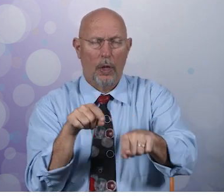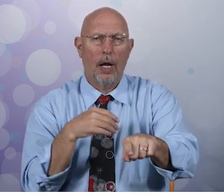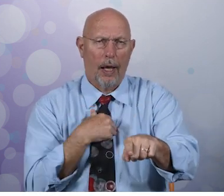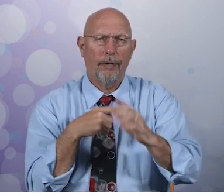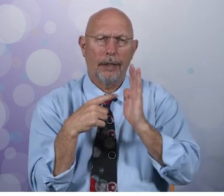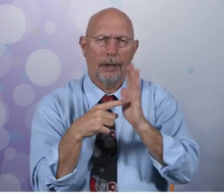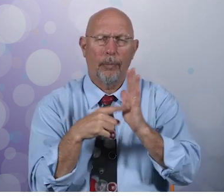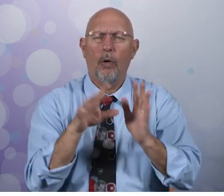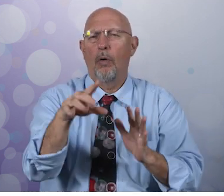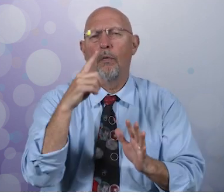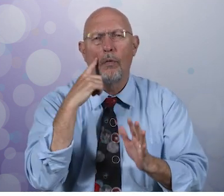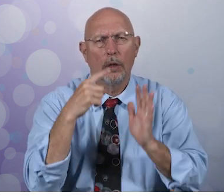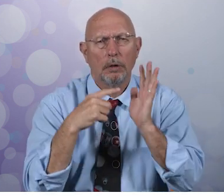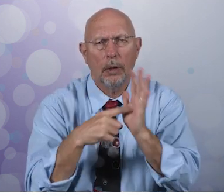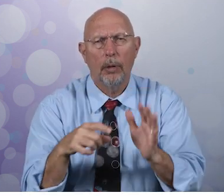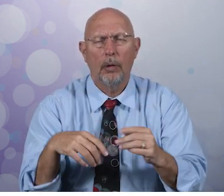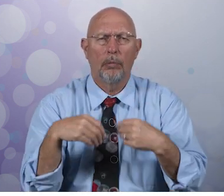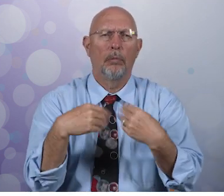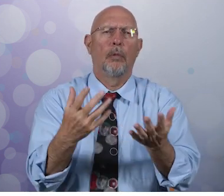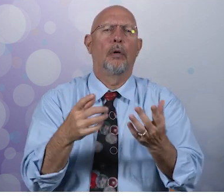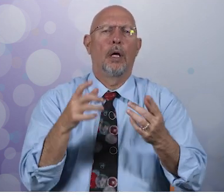So for example, in the Administrative Considerations